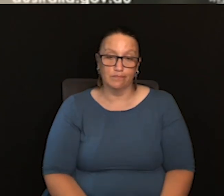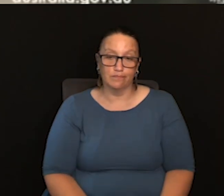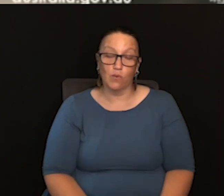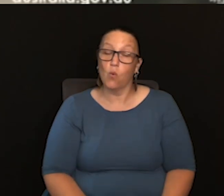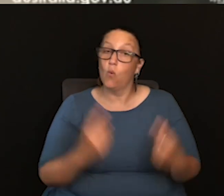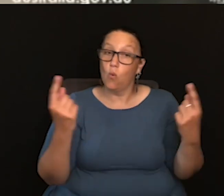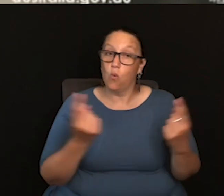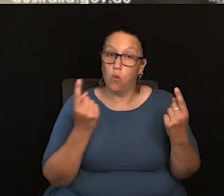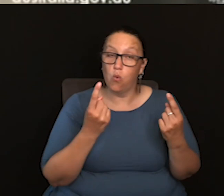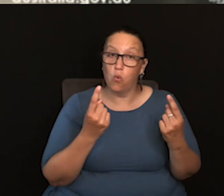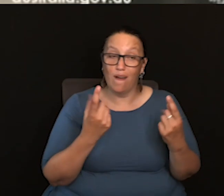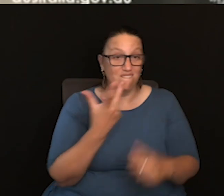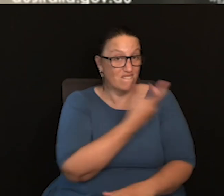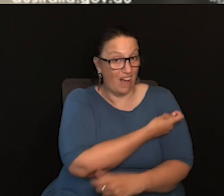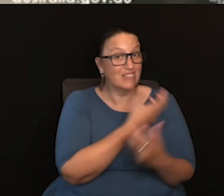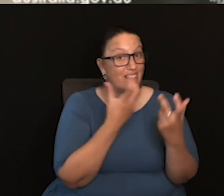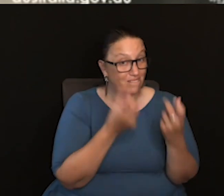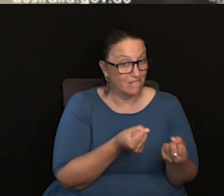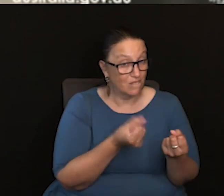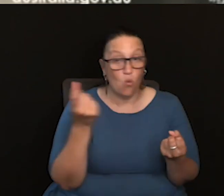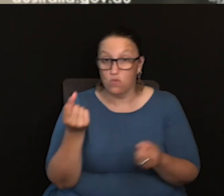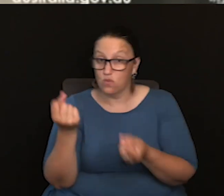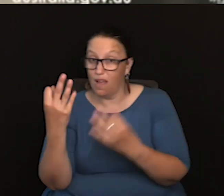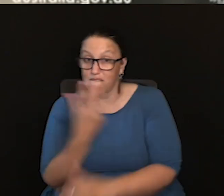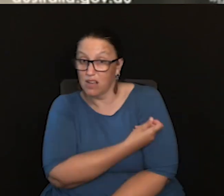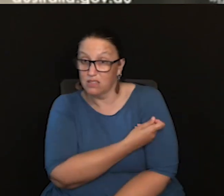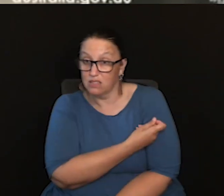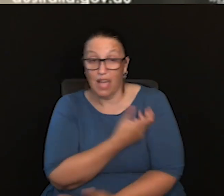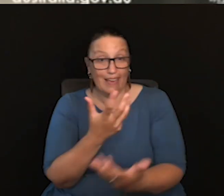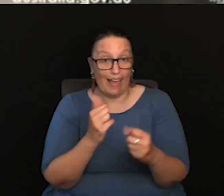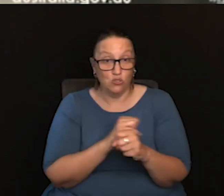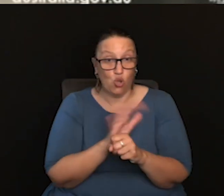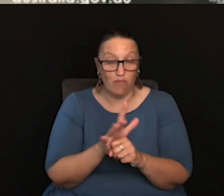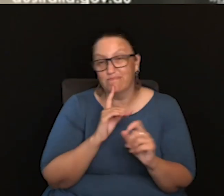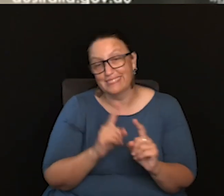Those are the two most significant things. And that is, if you are vaccinated